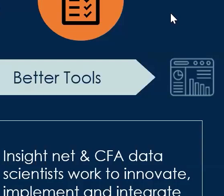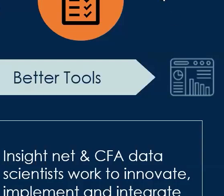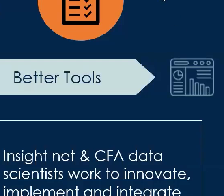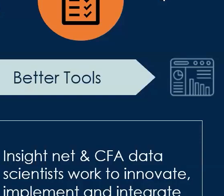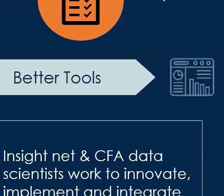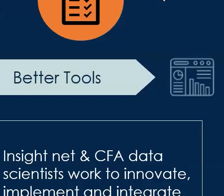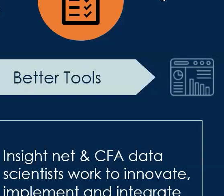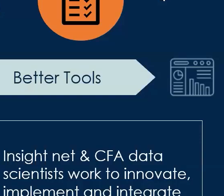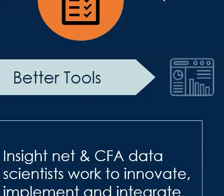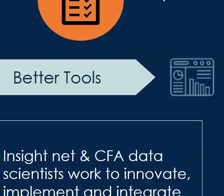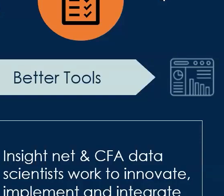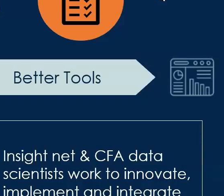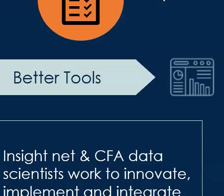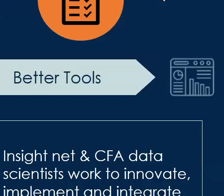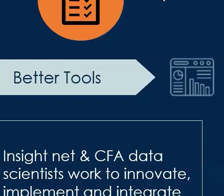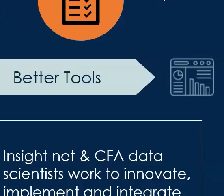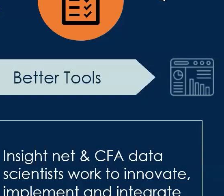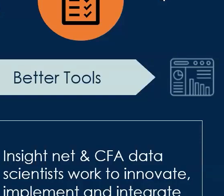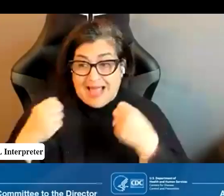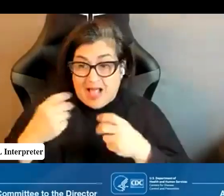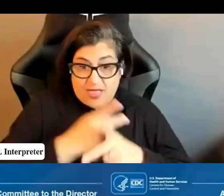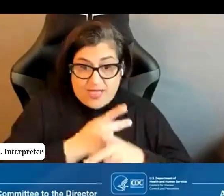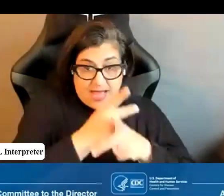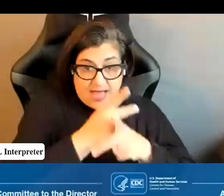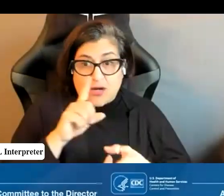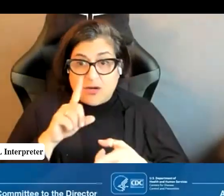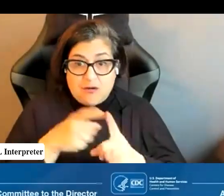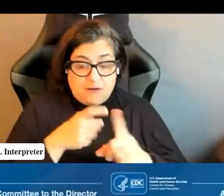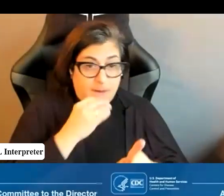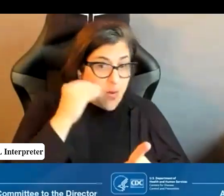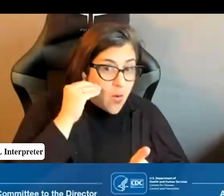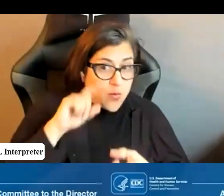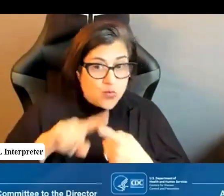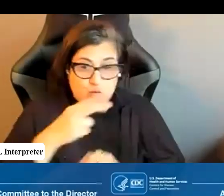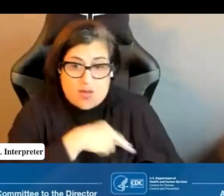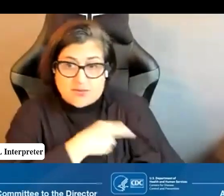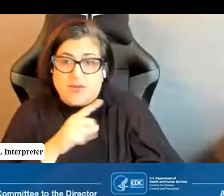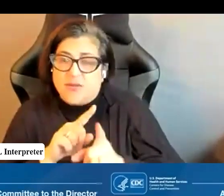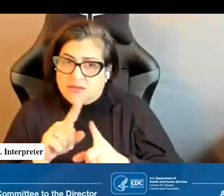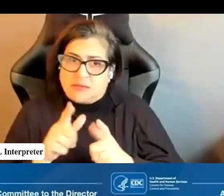But yeah, moving healthcare delivery from home to hospital and I think is a big trend. And then also it's like this telehealth is --